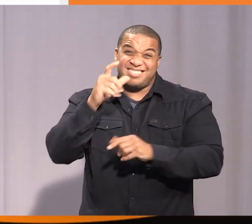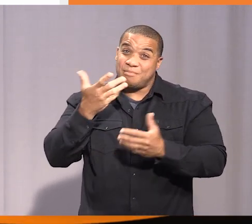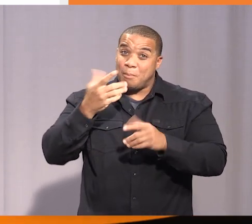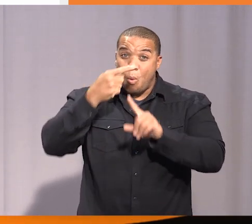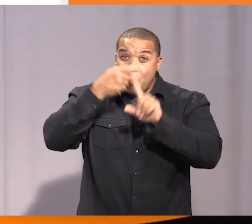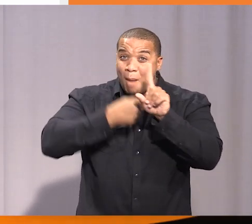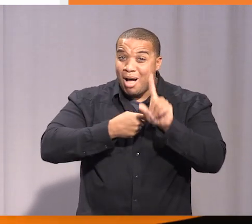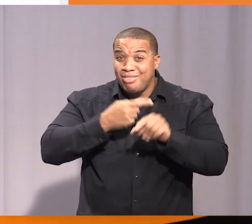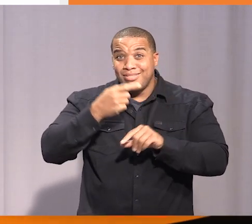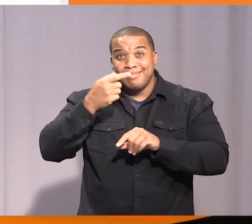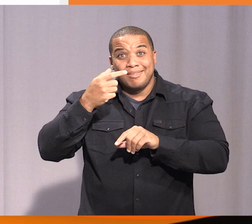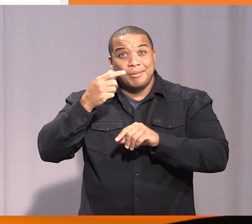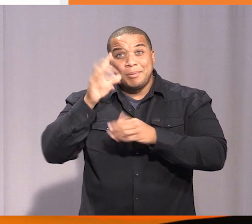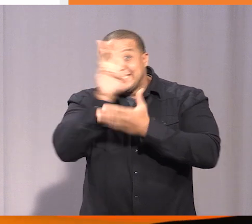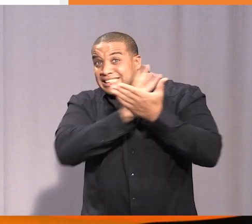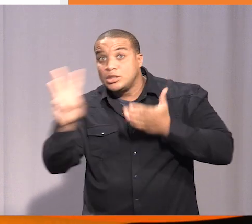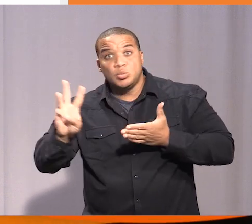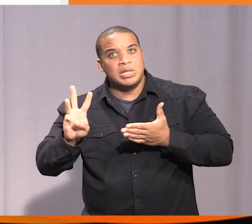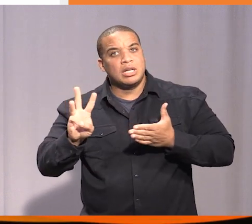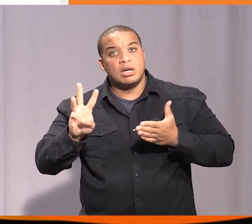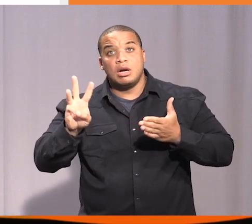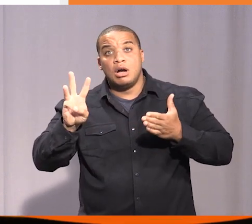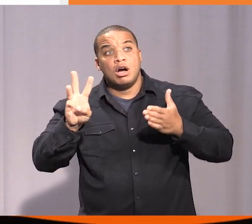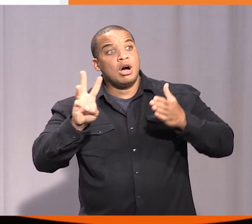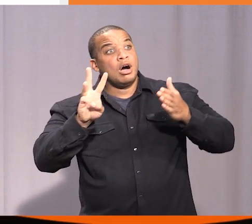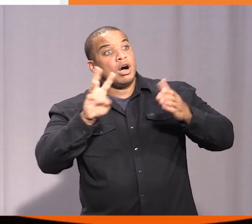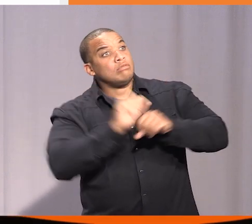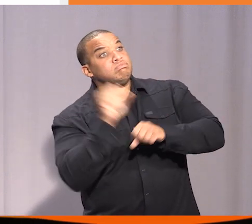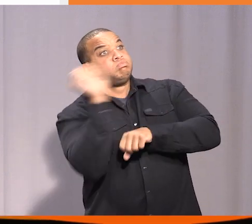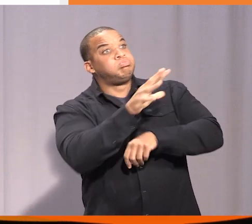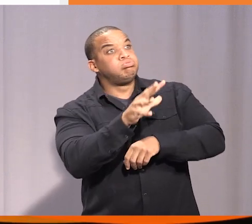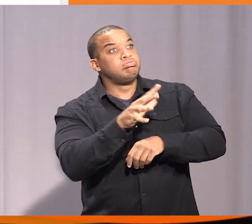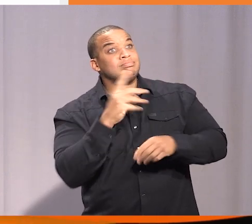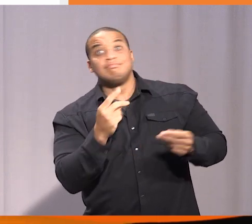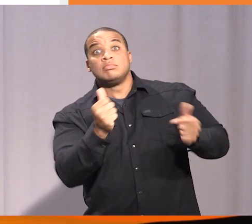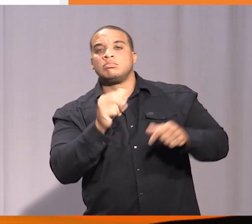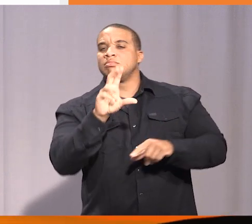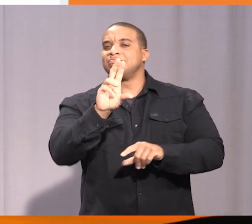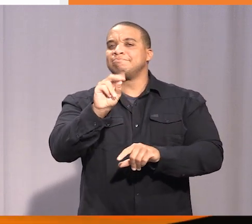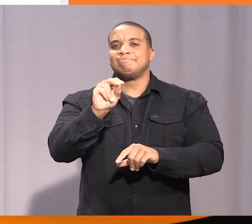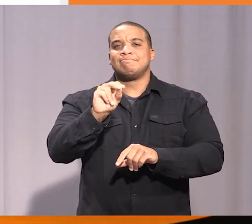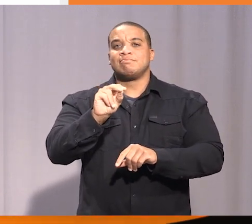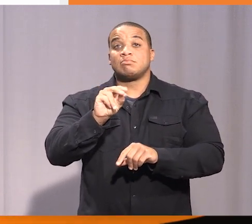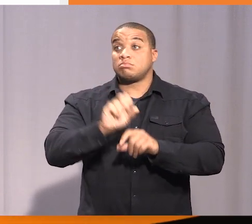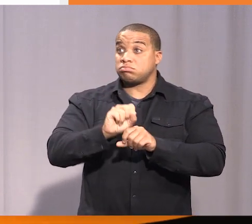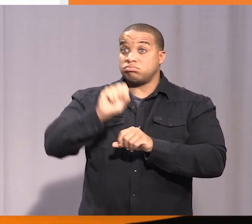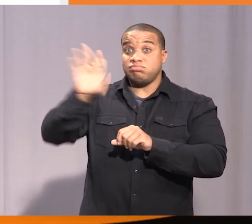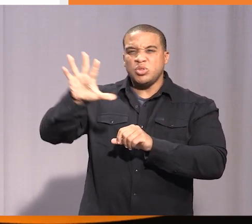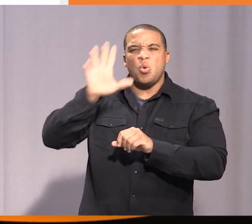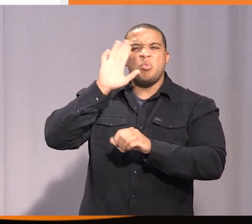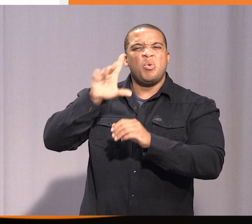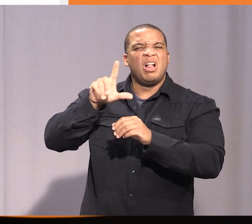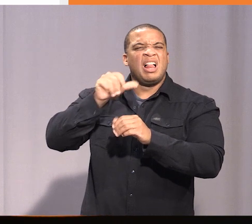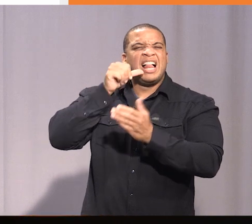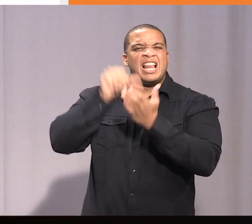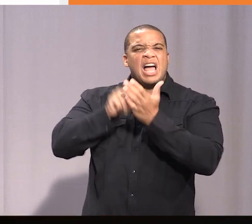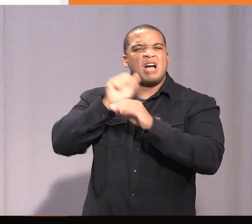of completing the documentation submission process. Once completed, a letter will be emailed to your BCC email address regarding your